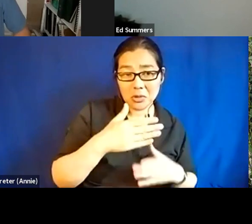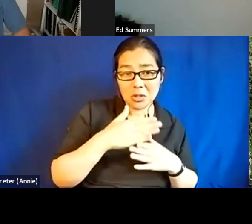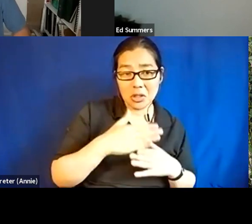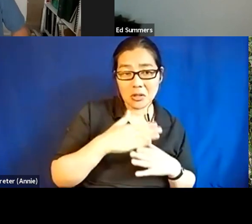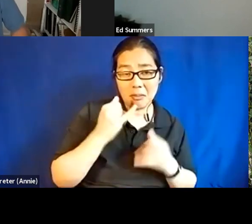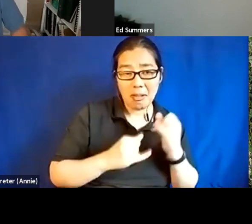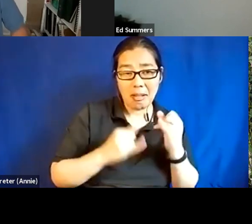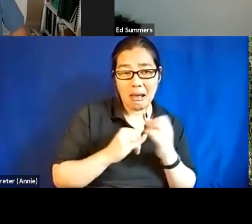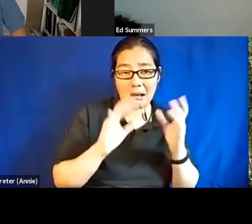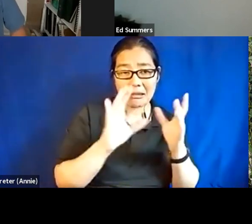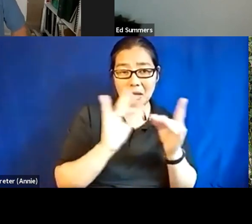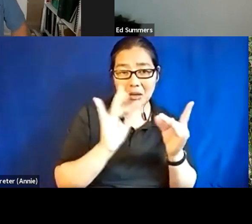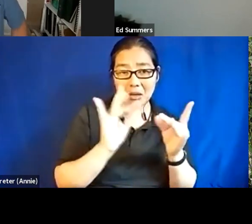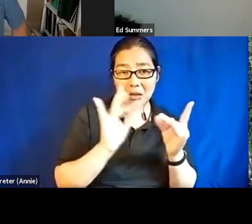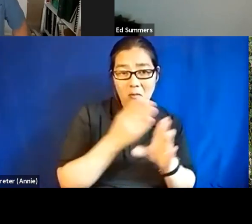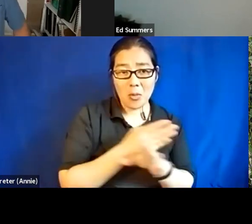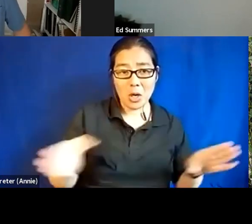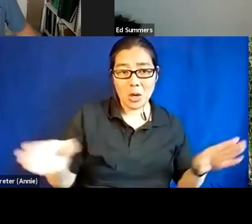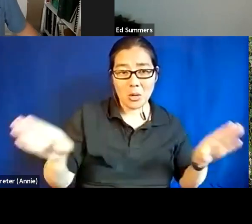this panel. Joshua Miele: Um,